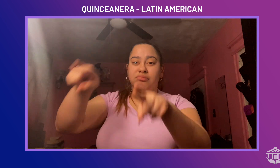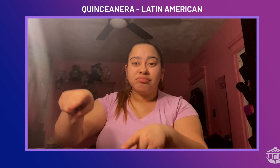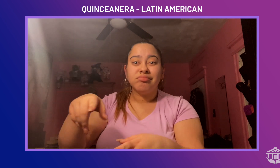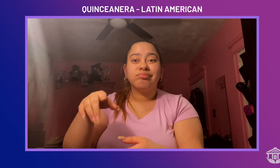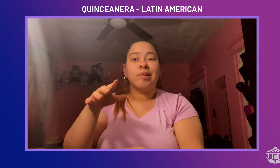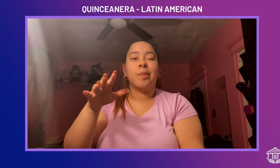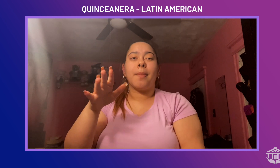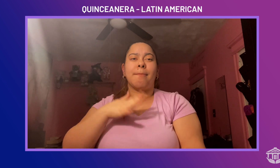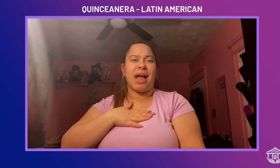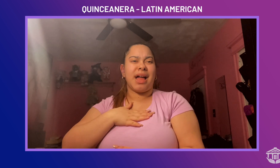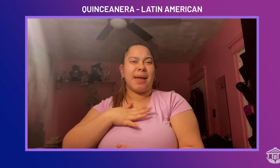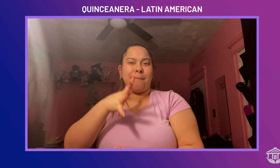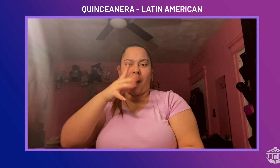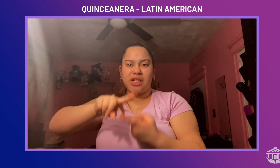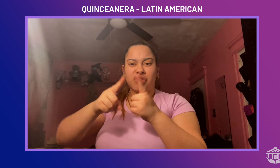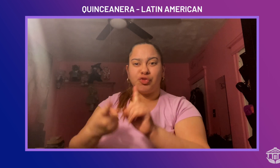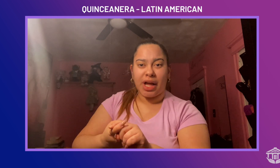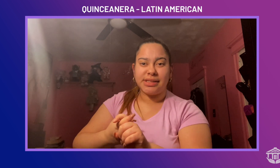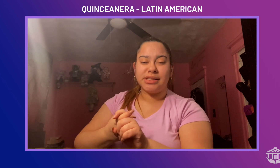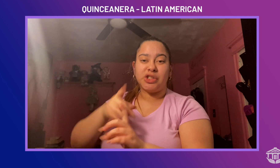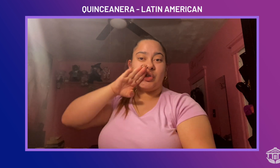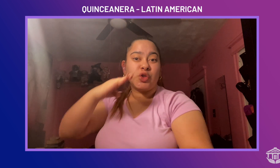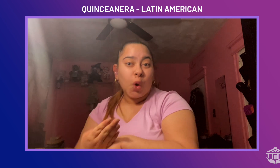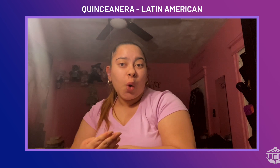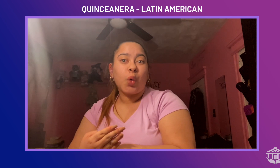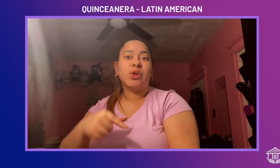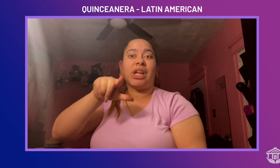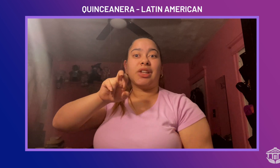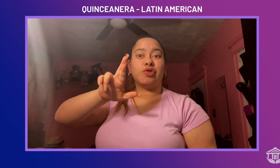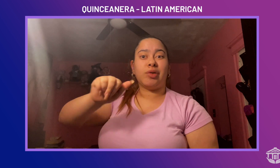I guess it was back in 2011 that I went to one for my mother’s friend’s daughter.